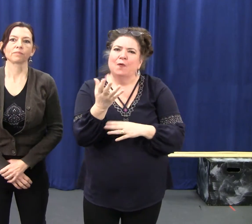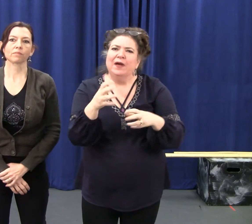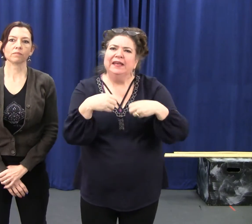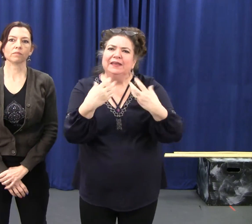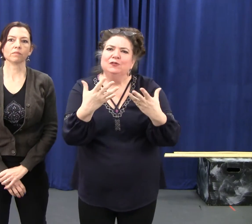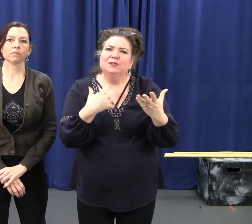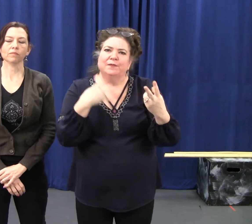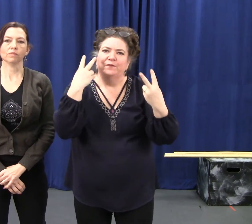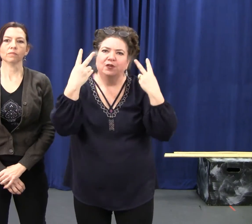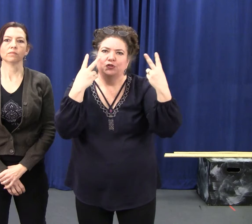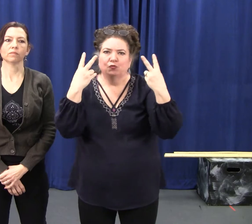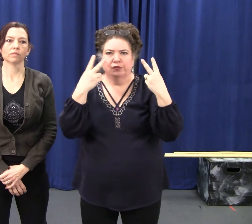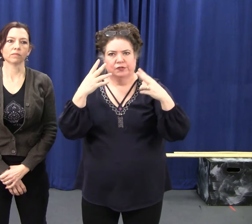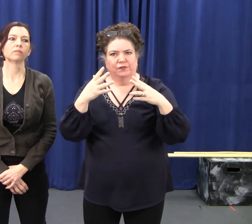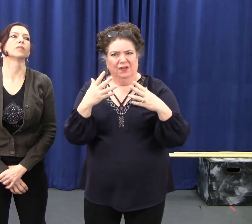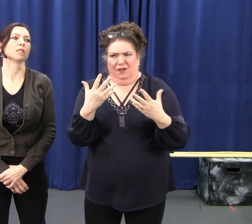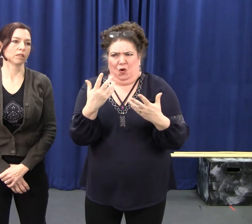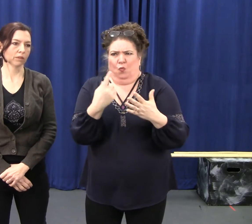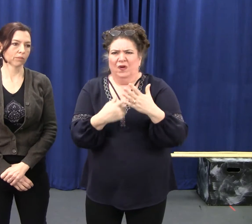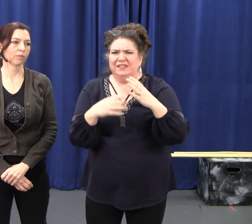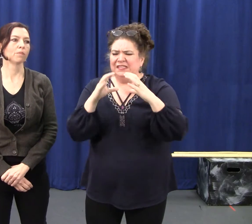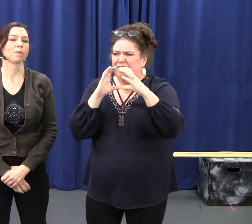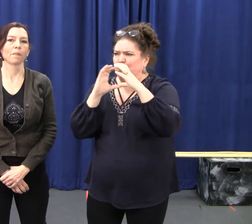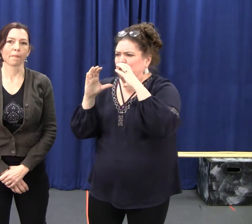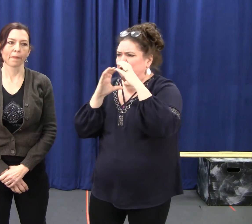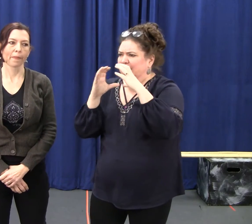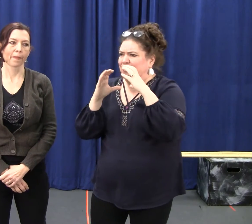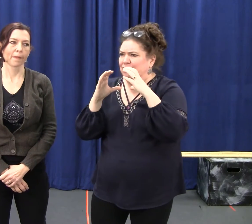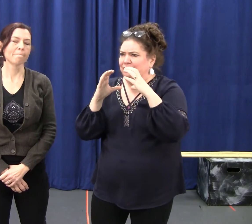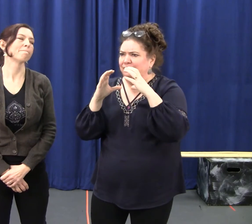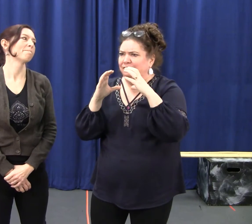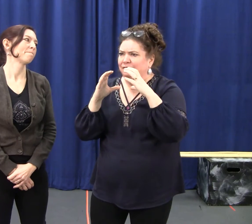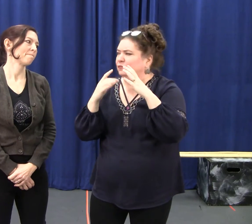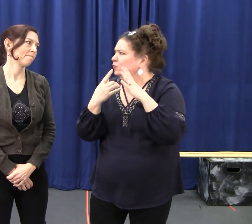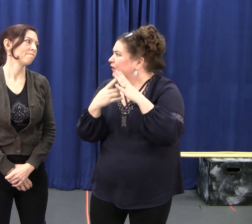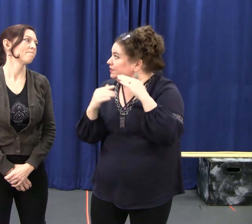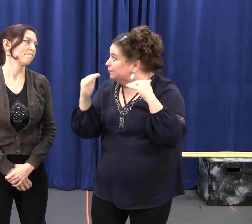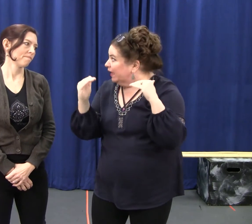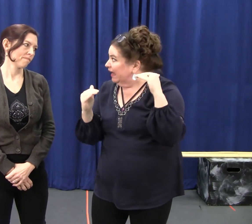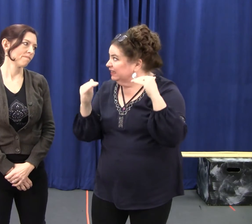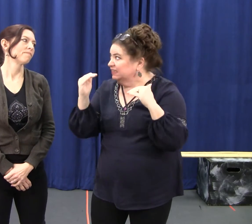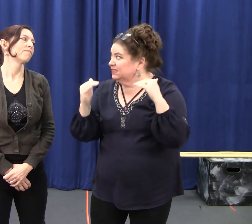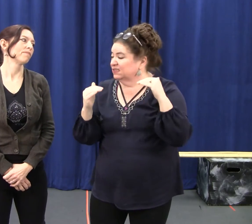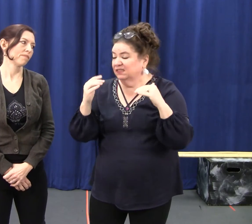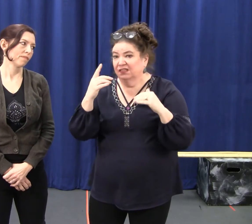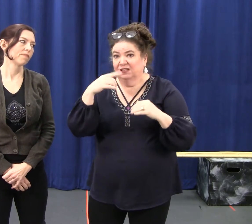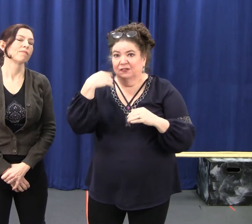I want to give you some visuals of - what does communication, and what does balance